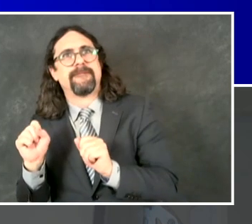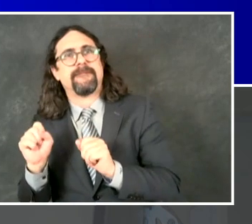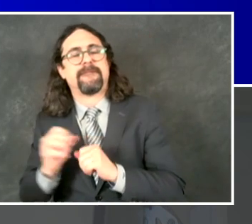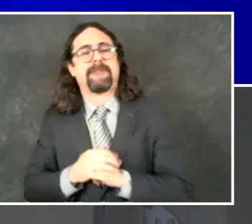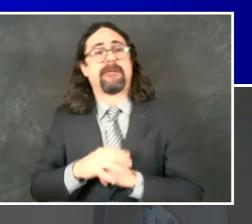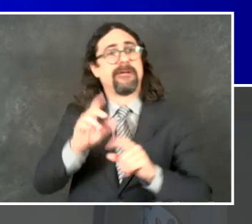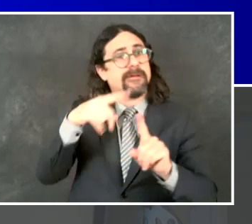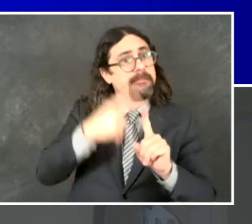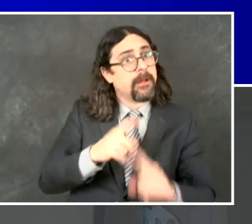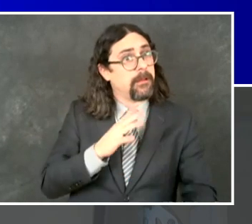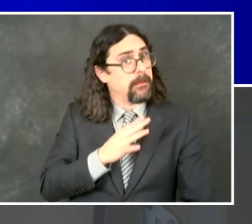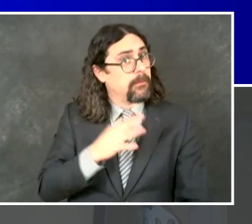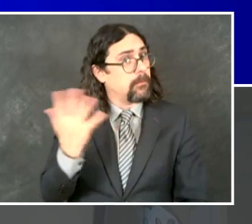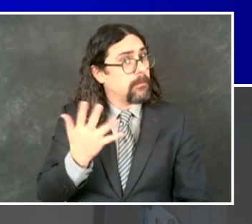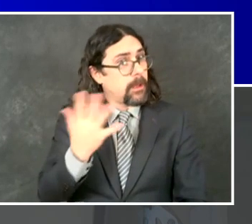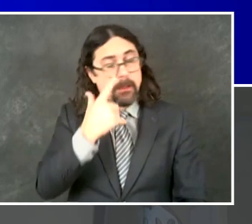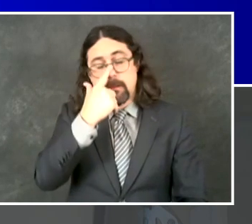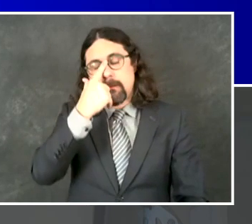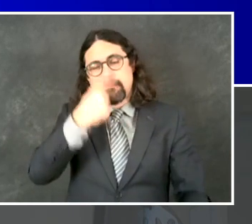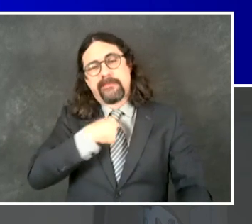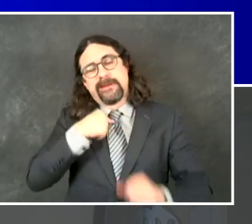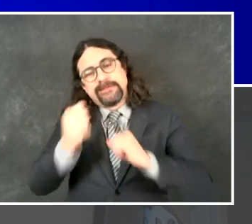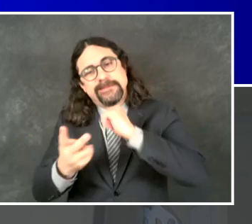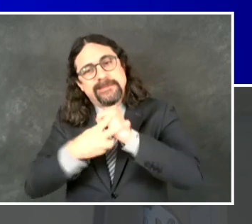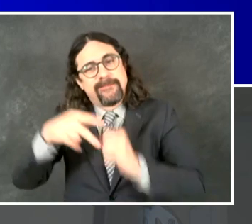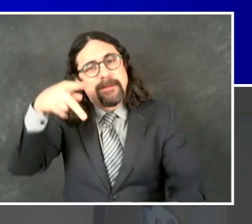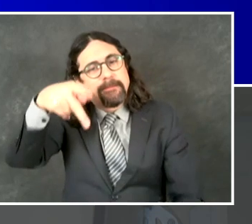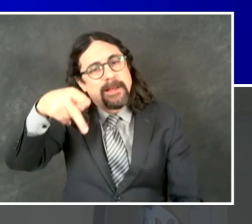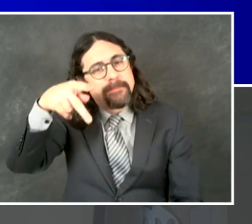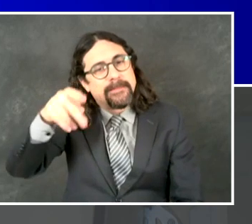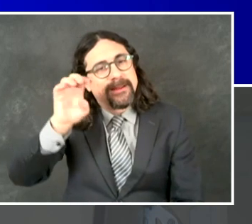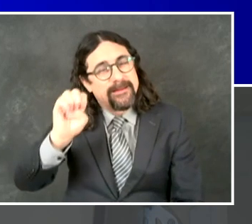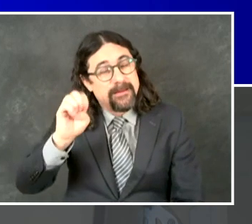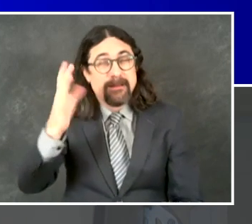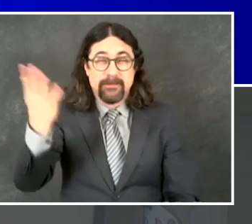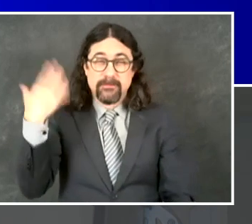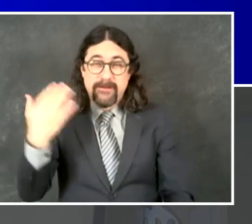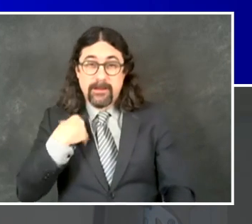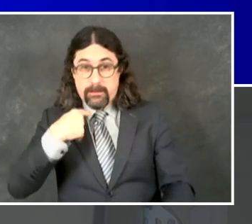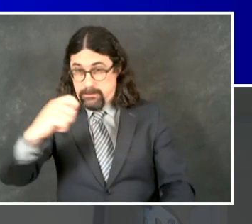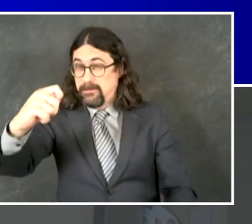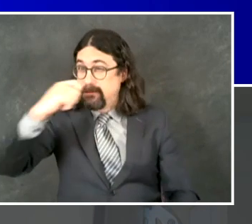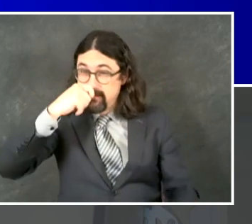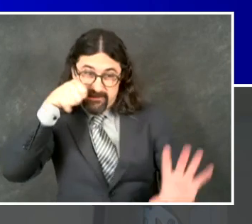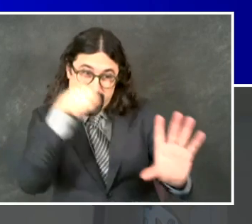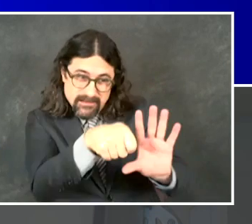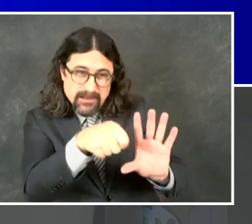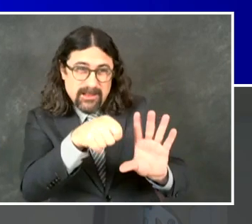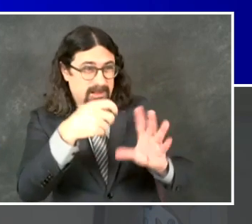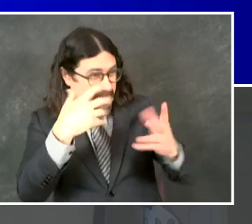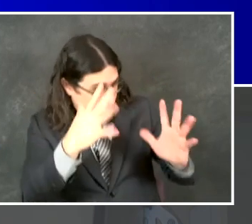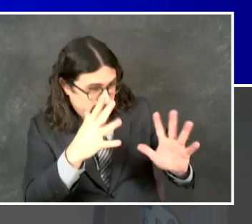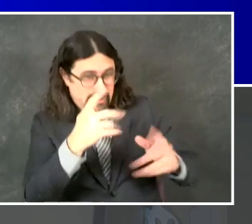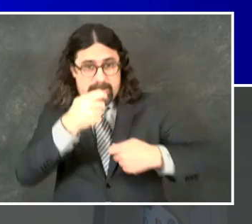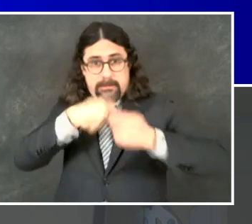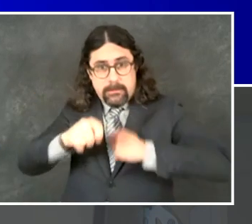THEY'VE BEEN PRECIOUS UP TO NOW. THAT PERSONAL PROTECTIVE EQUIPMENT. WE KNOW IT'S BEEN A FIGHT, WEEK